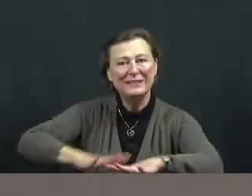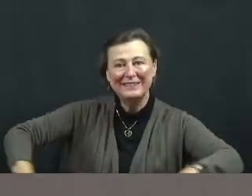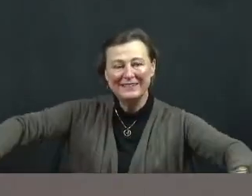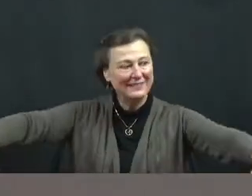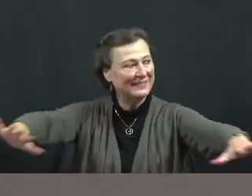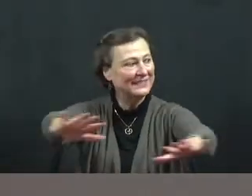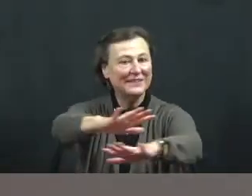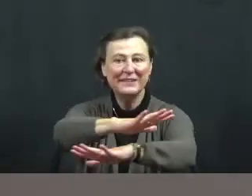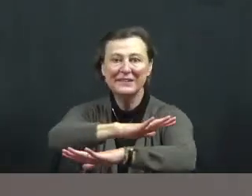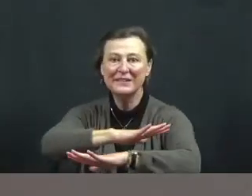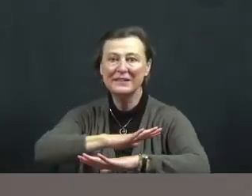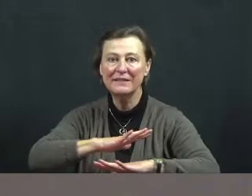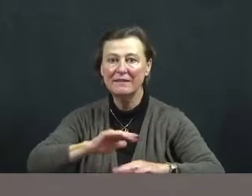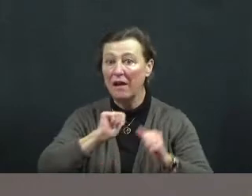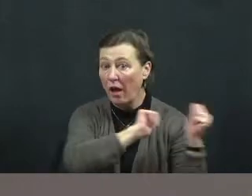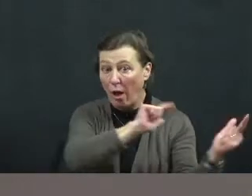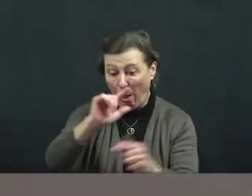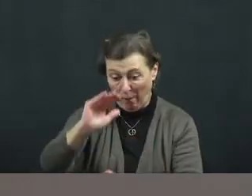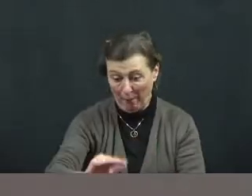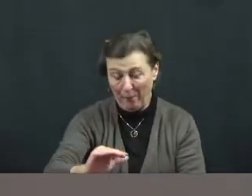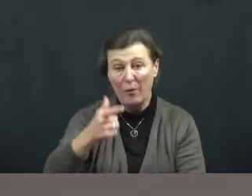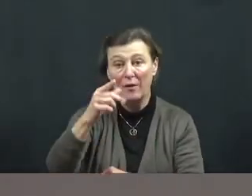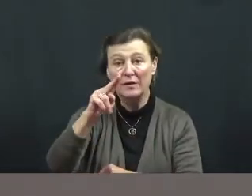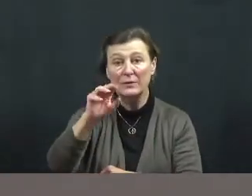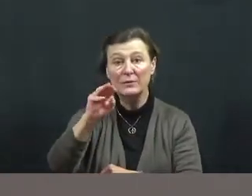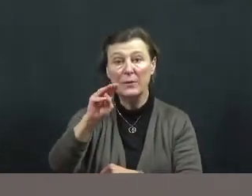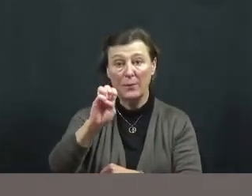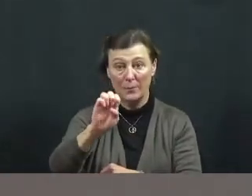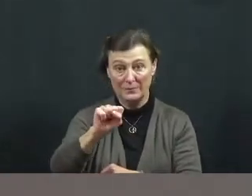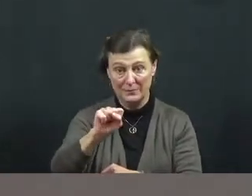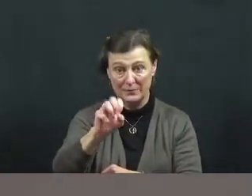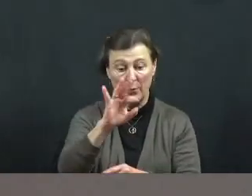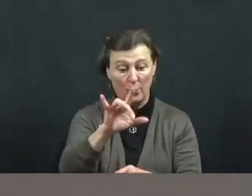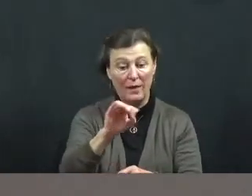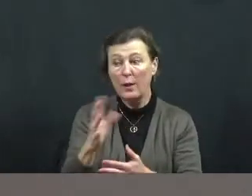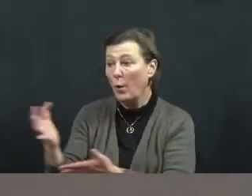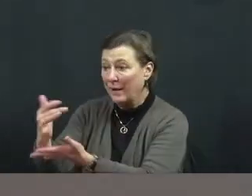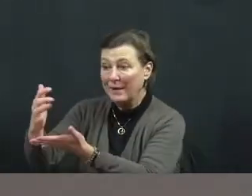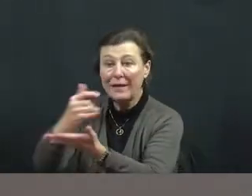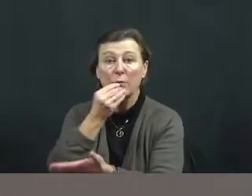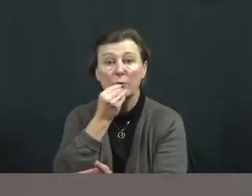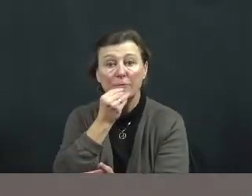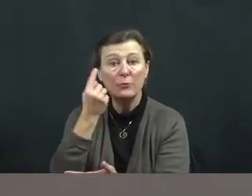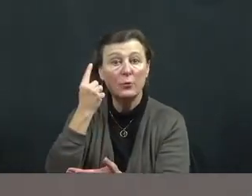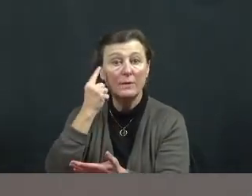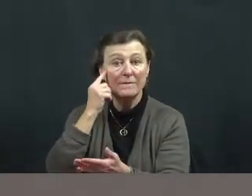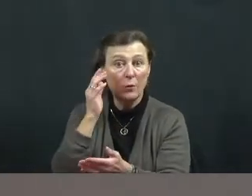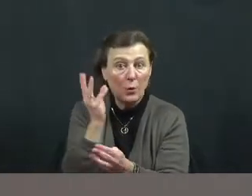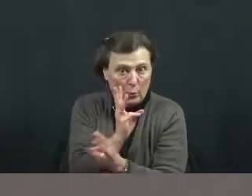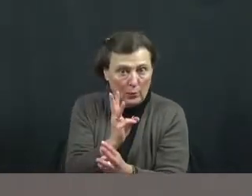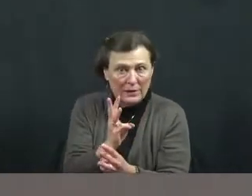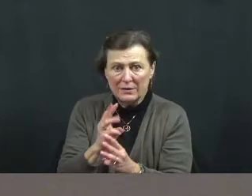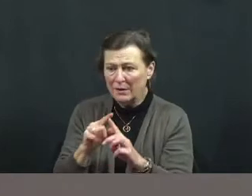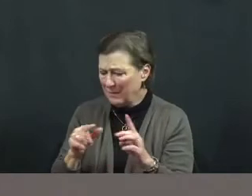Like all little gnomes, Willow had been out gathering food for the winter ahead. Nut, he didn't have very much firewood yet.